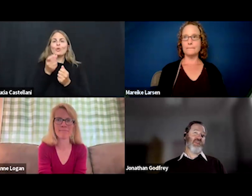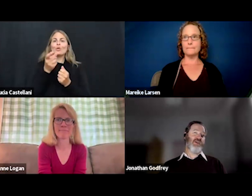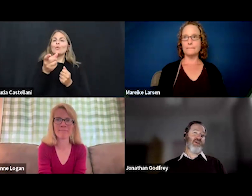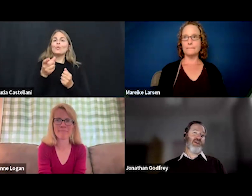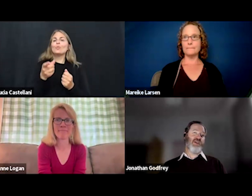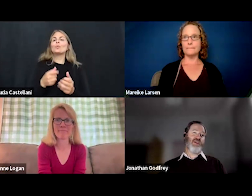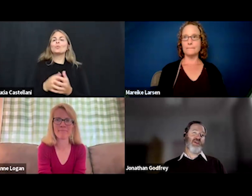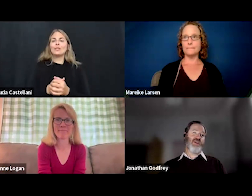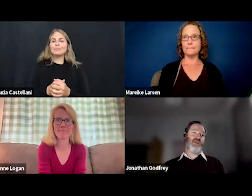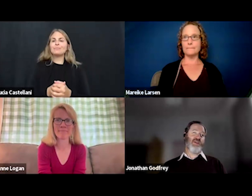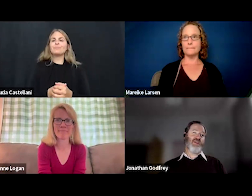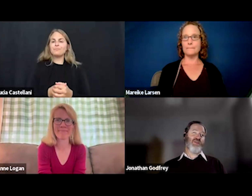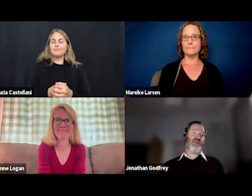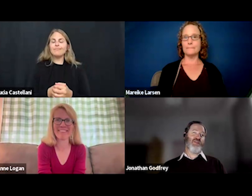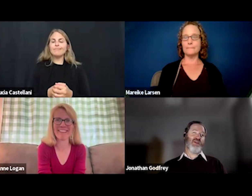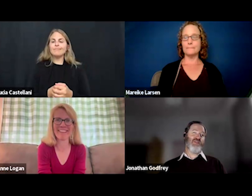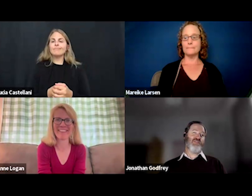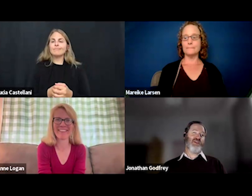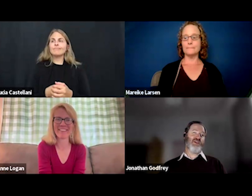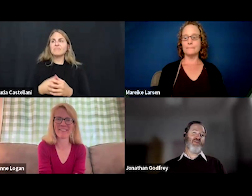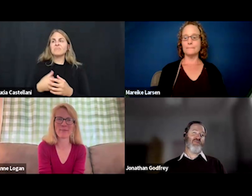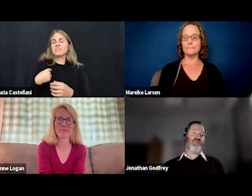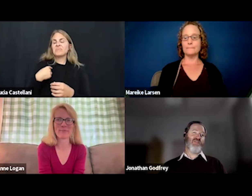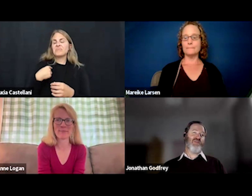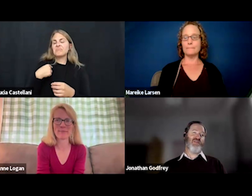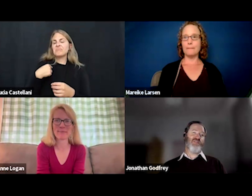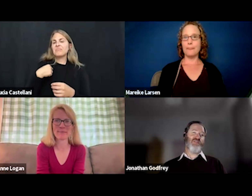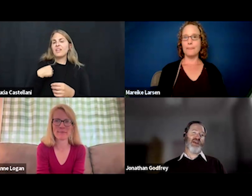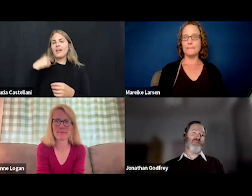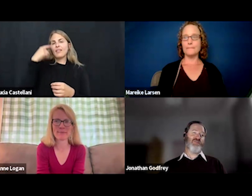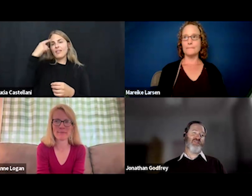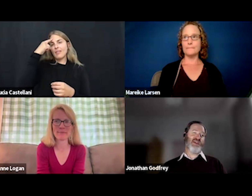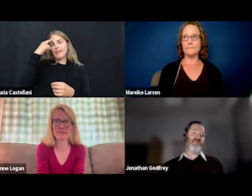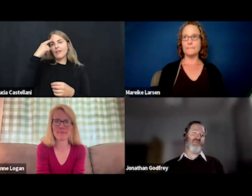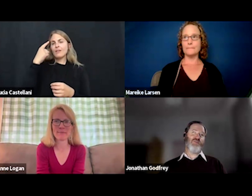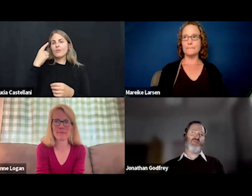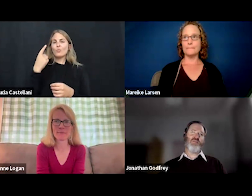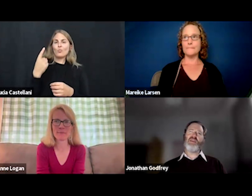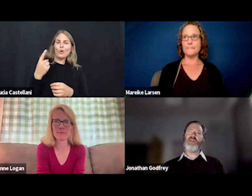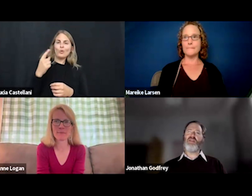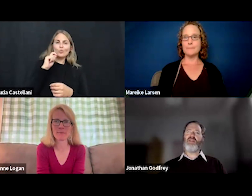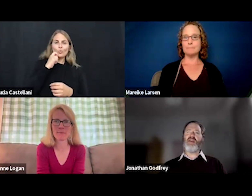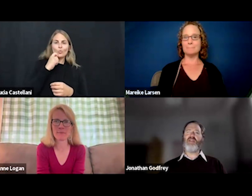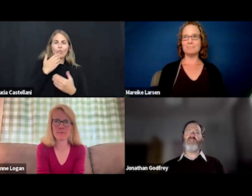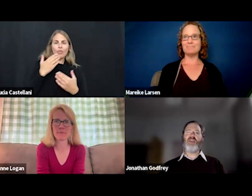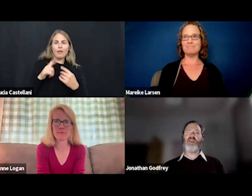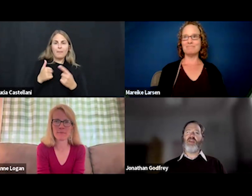I think that one of my few claims to fame would be that